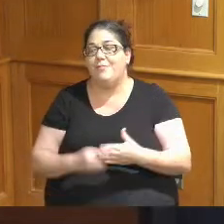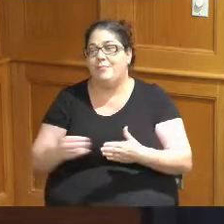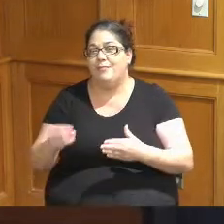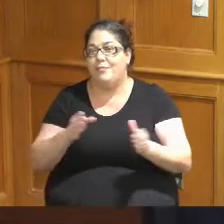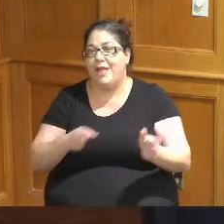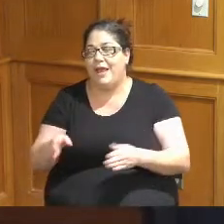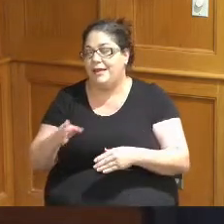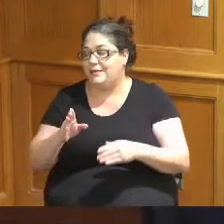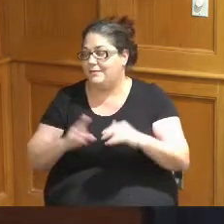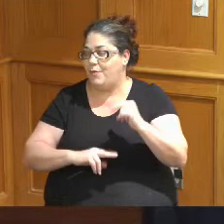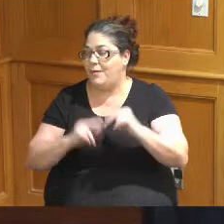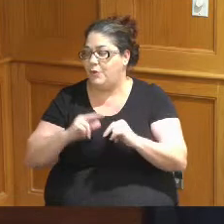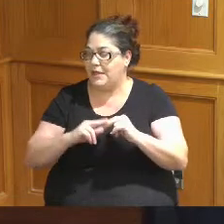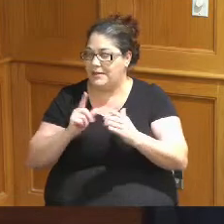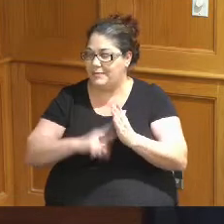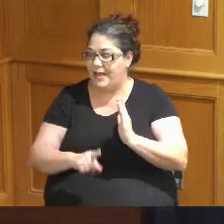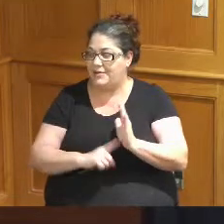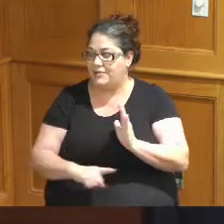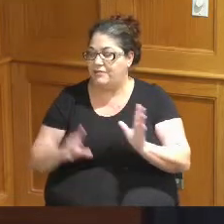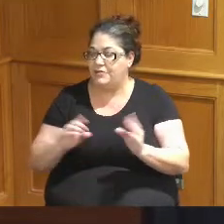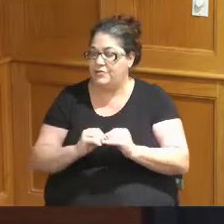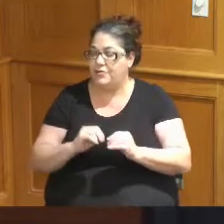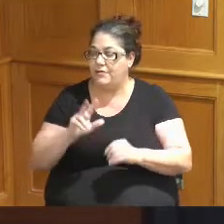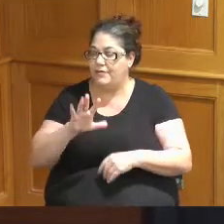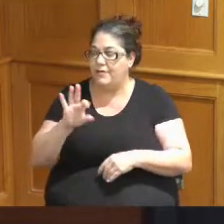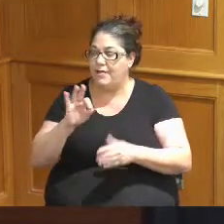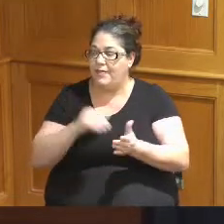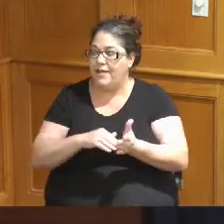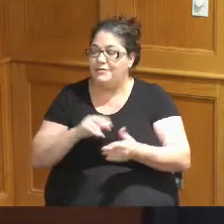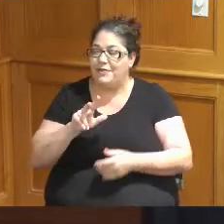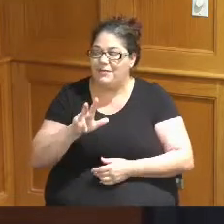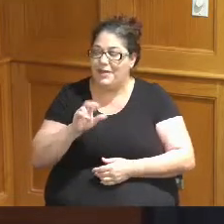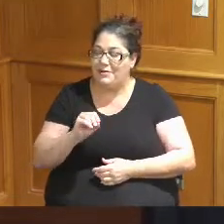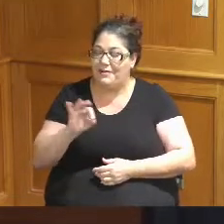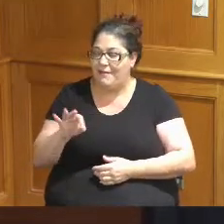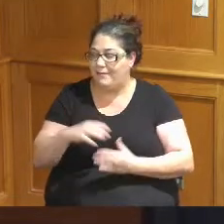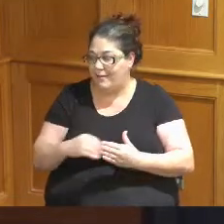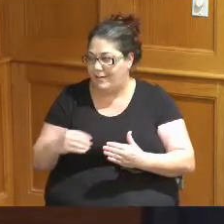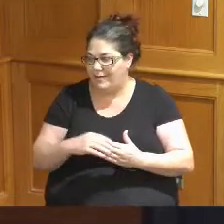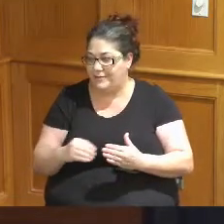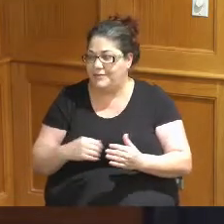for building inspections for a total amount of fifty nine thousand three hundred nine dollars we